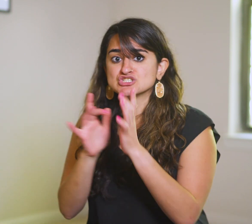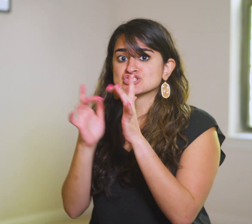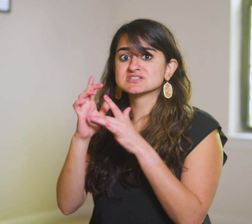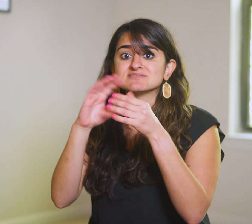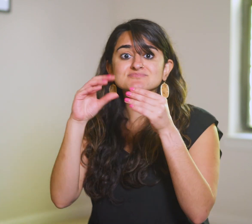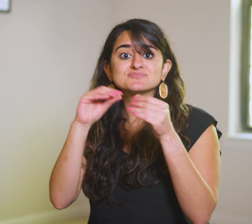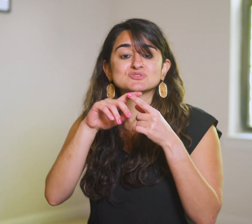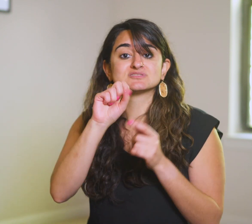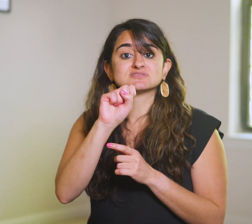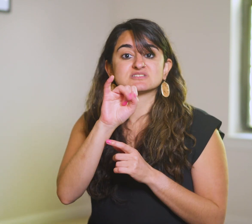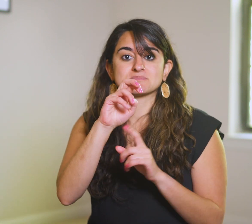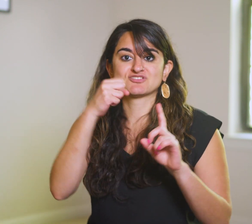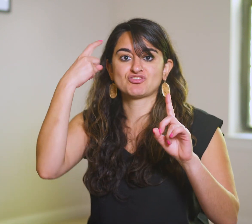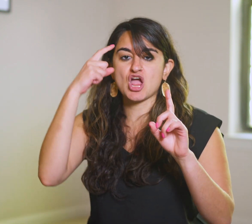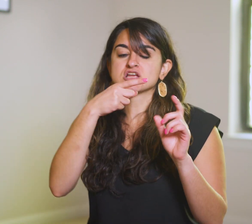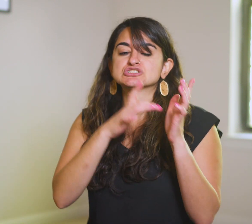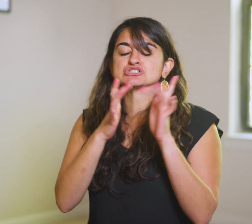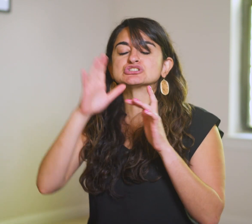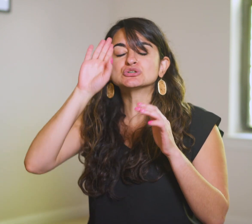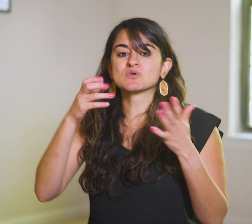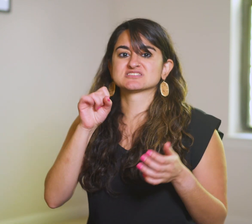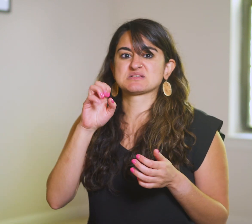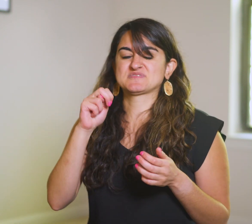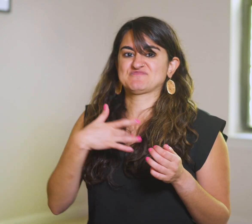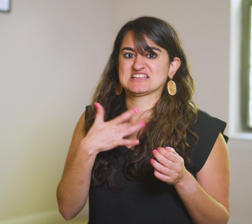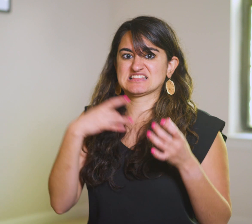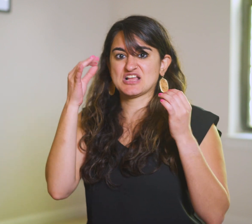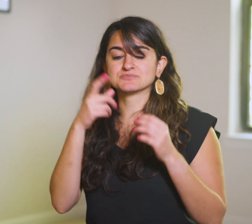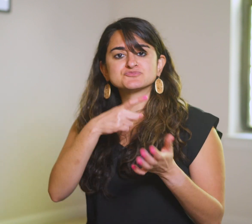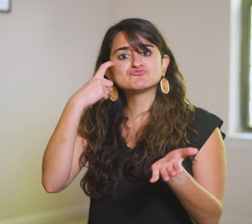Jesus speaks to Simon’s thoughts.